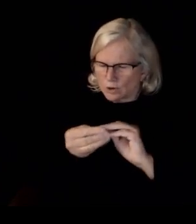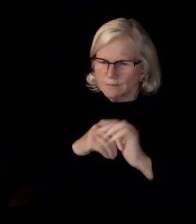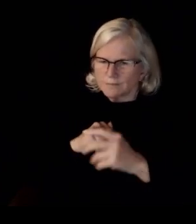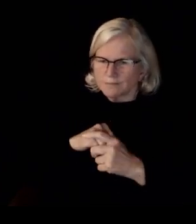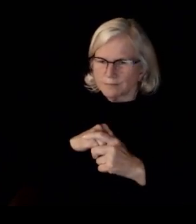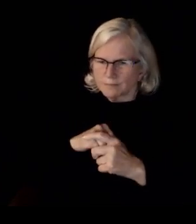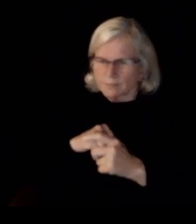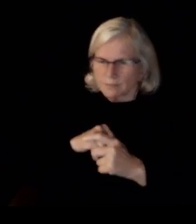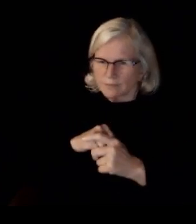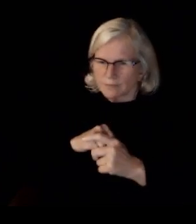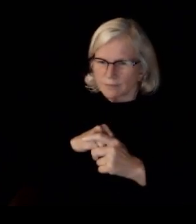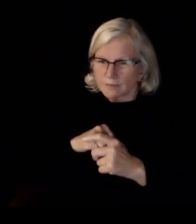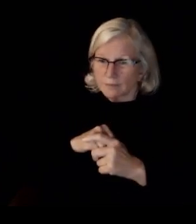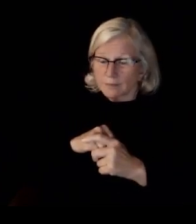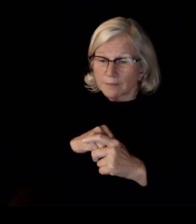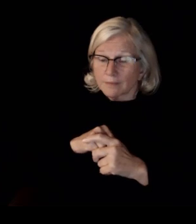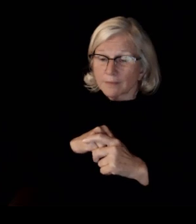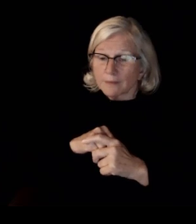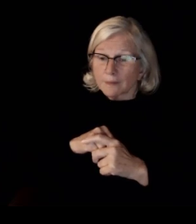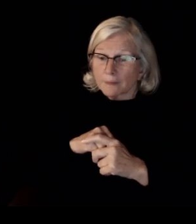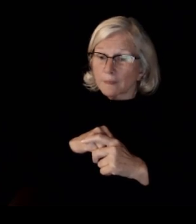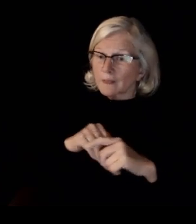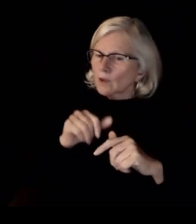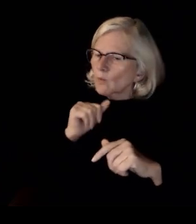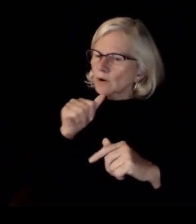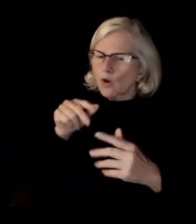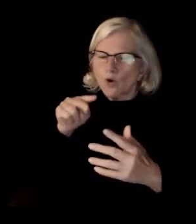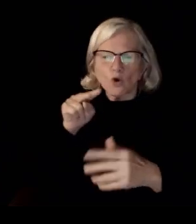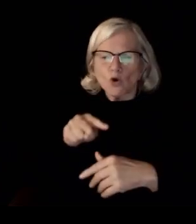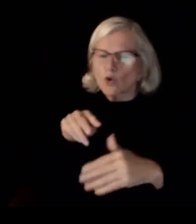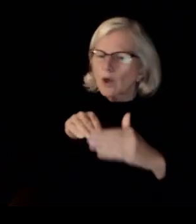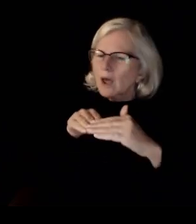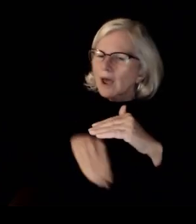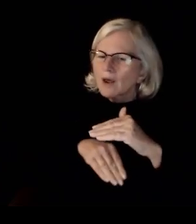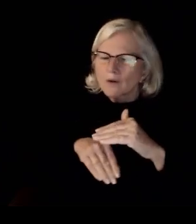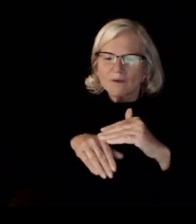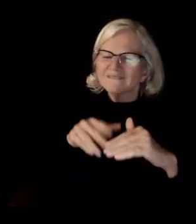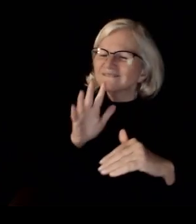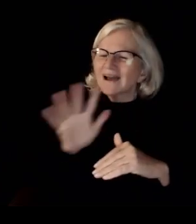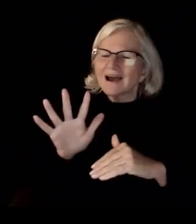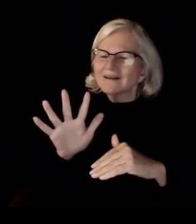a five-year cut point and then we have six to 19. Then thereafter they're all 10-year